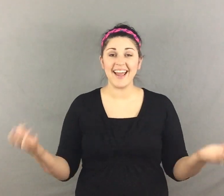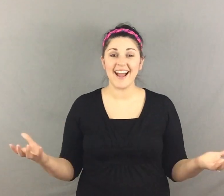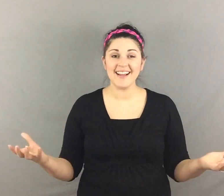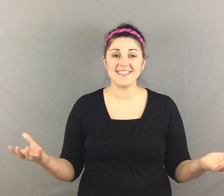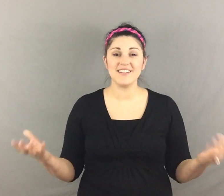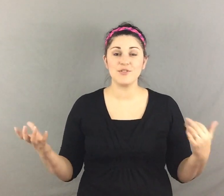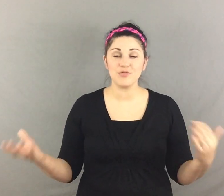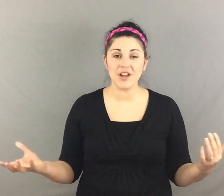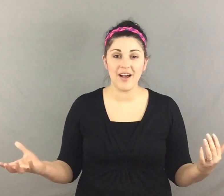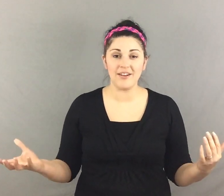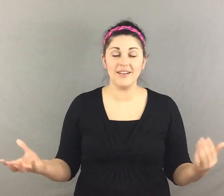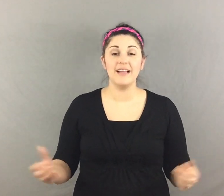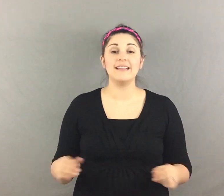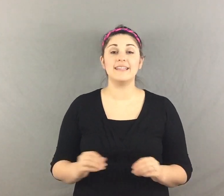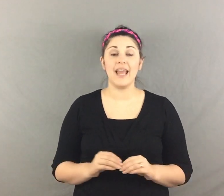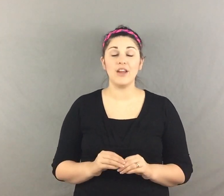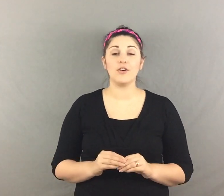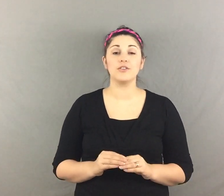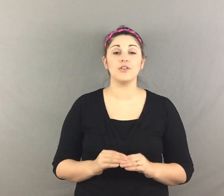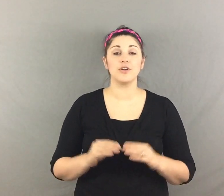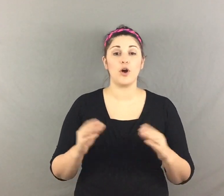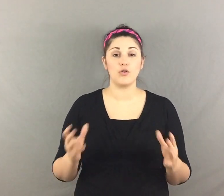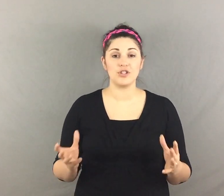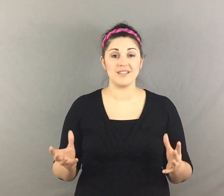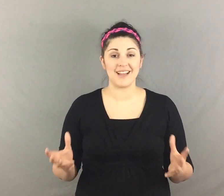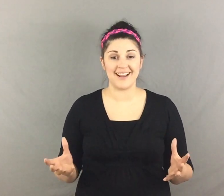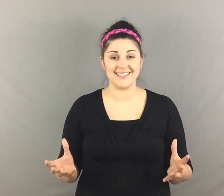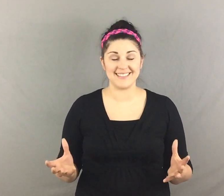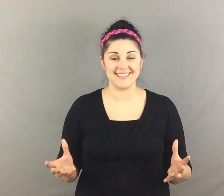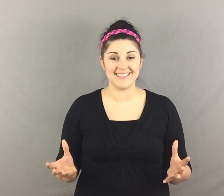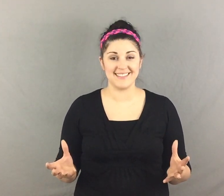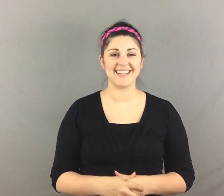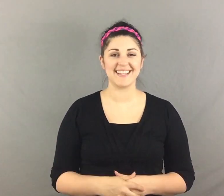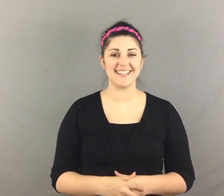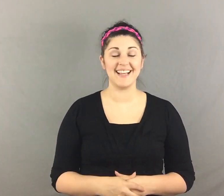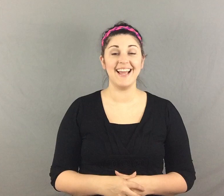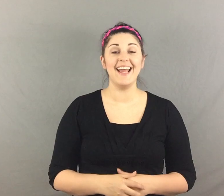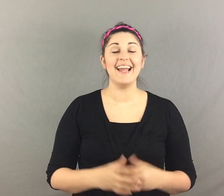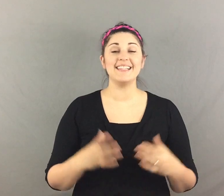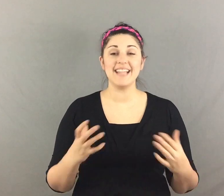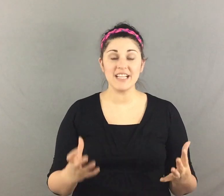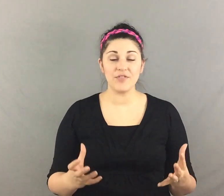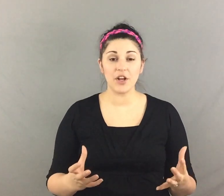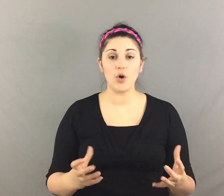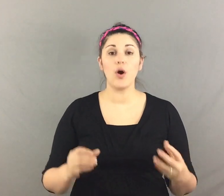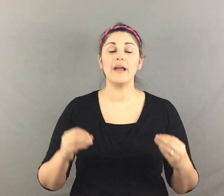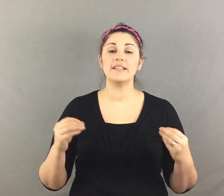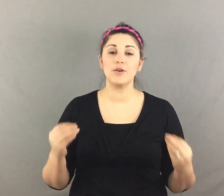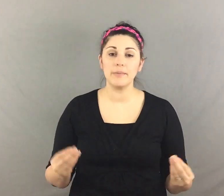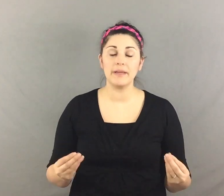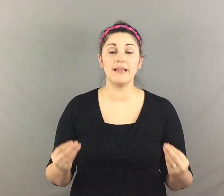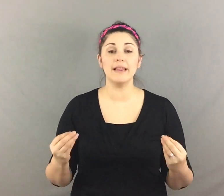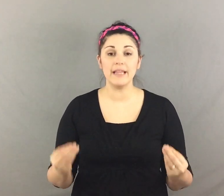Hey guys is for show today. You're going to learn ocean signs in today's video is going to be a little bit